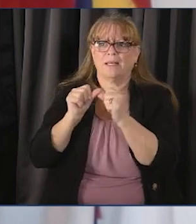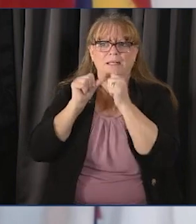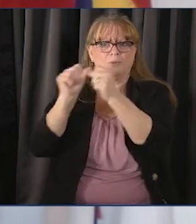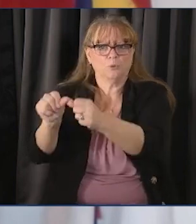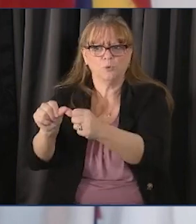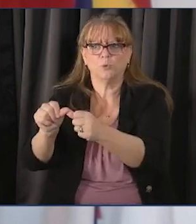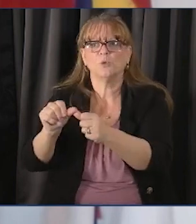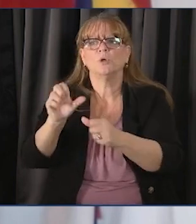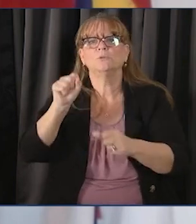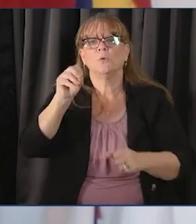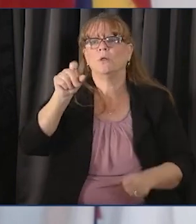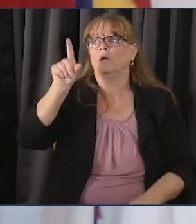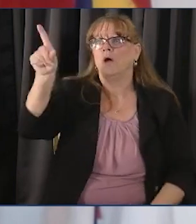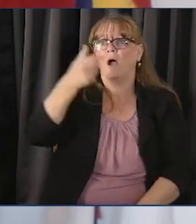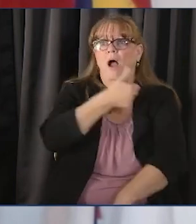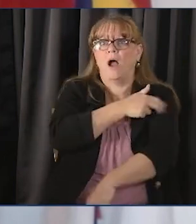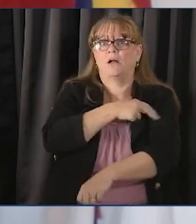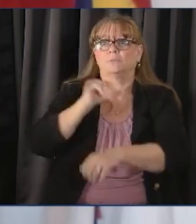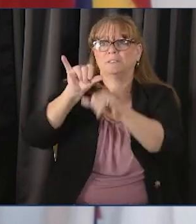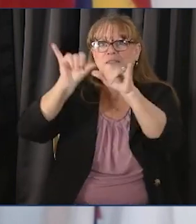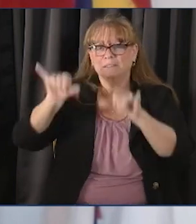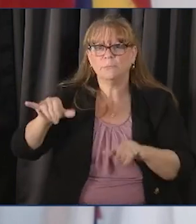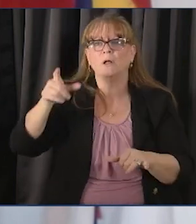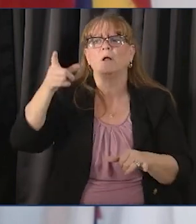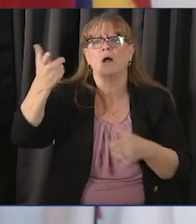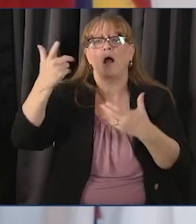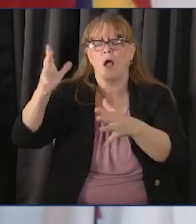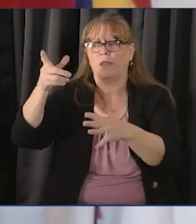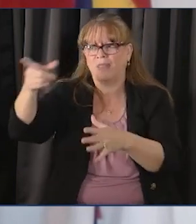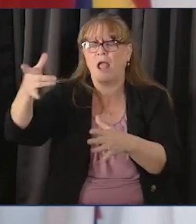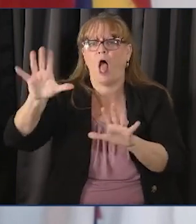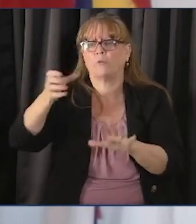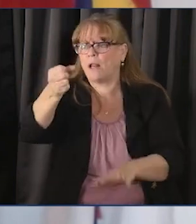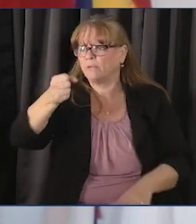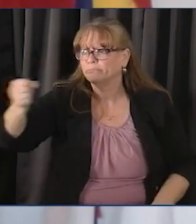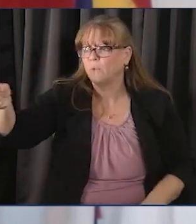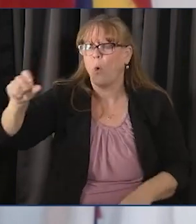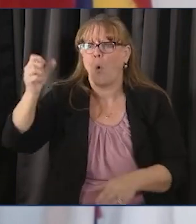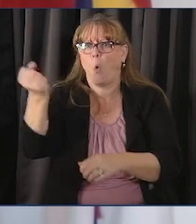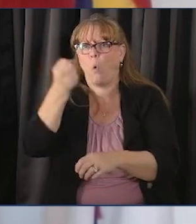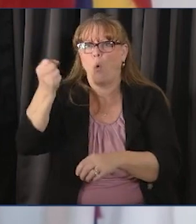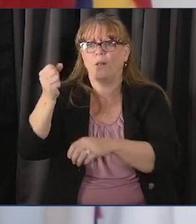that with community health clinics and stand-up clinics in medically underserved areas to achieve better equity